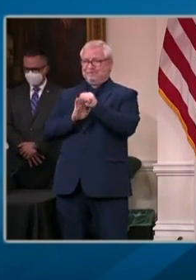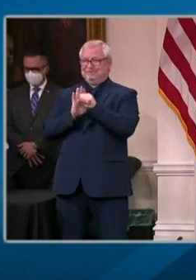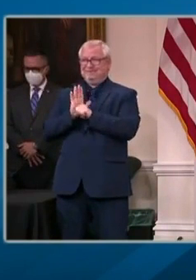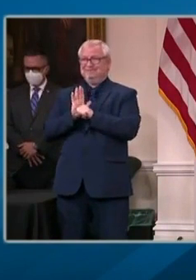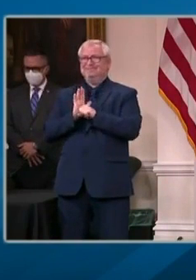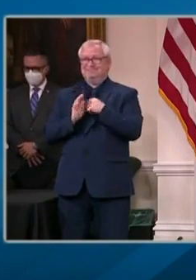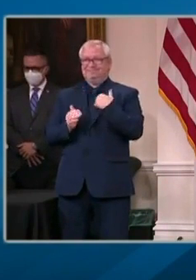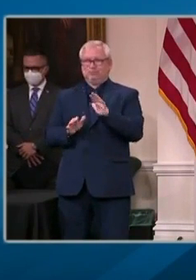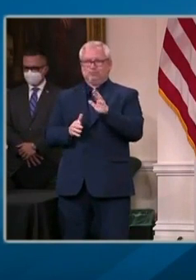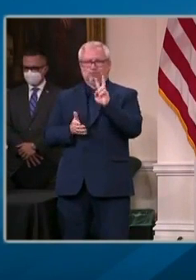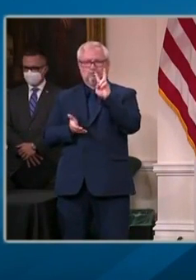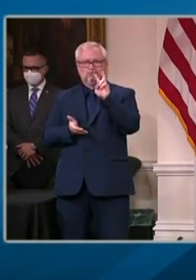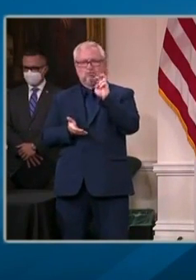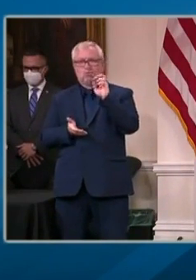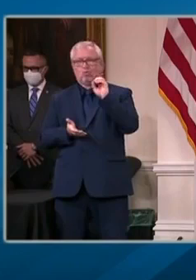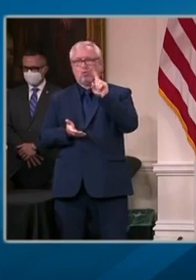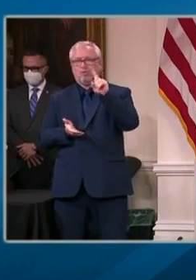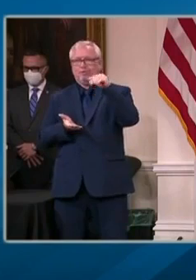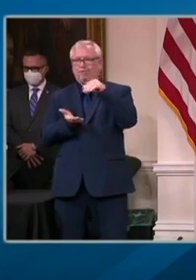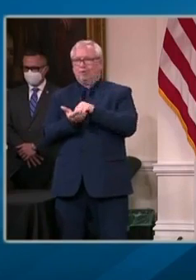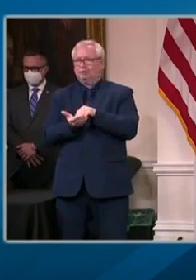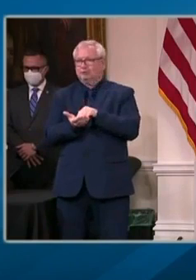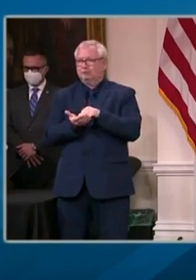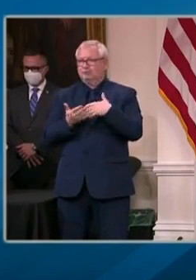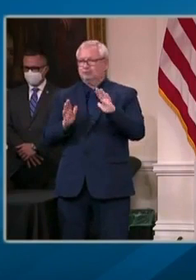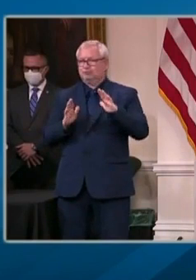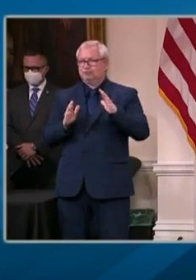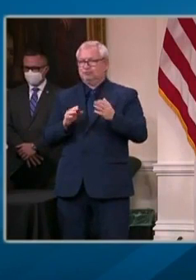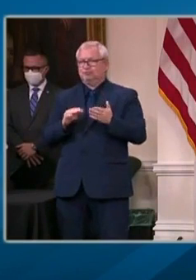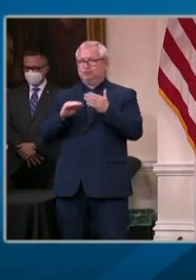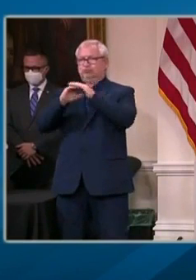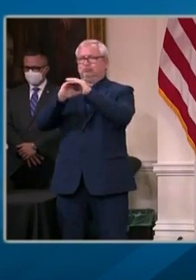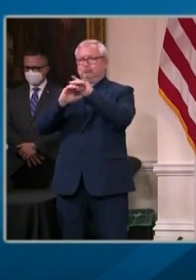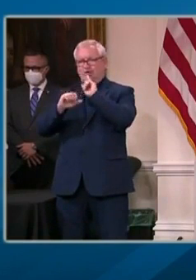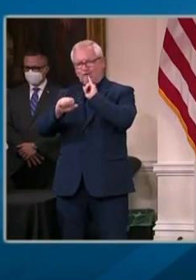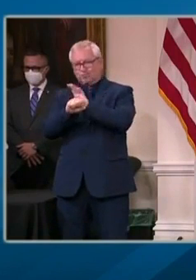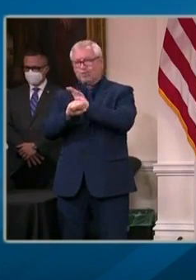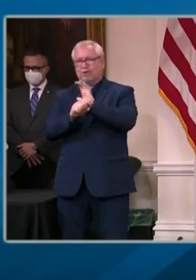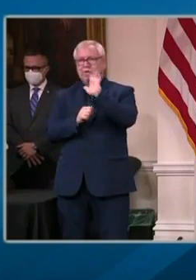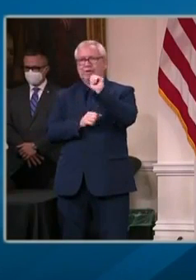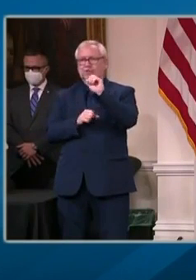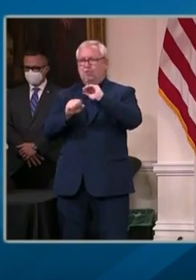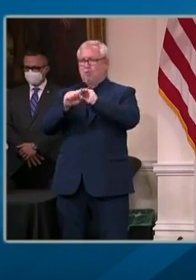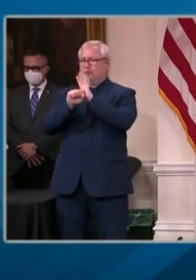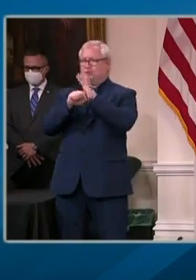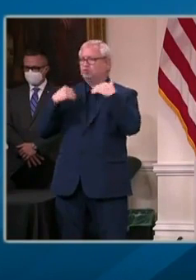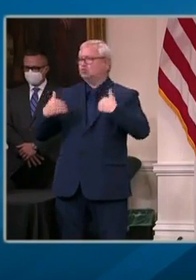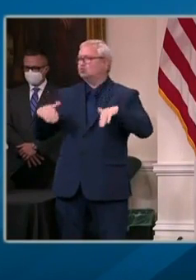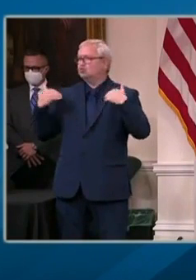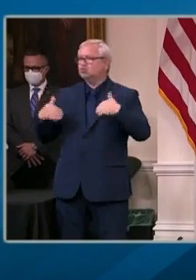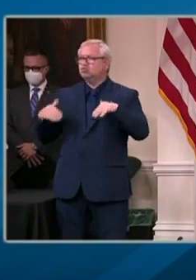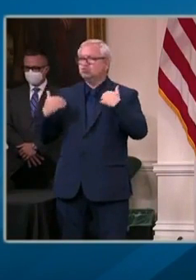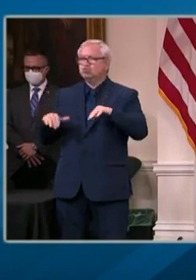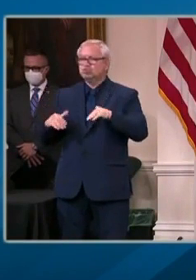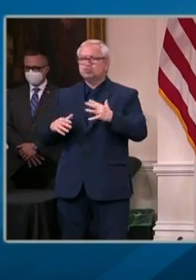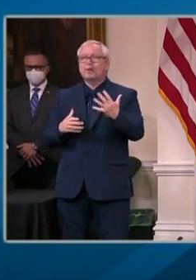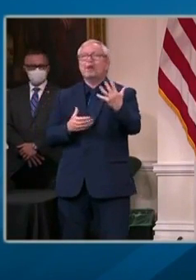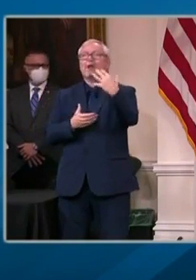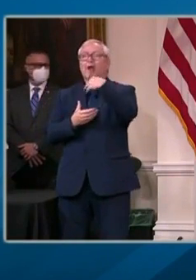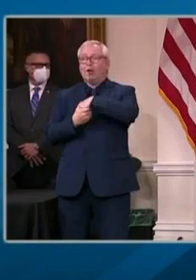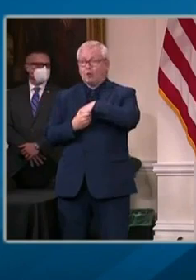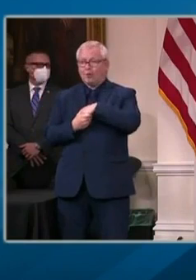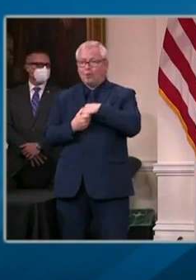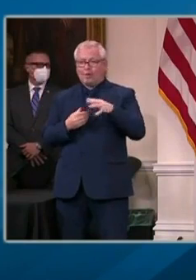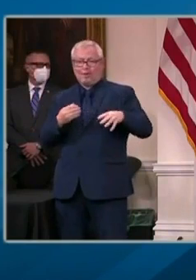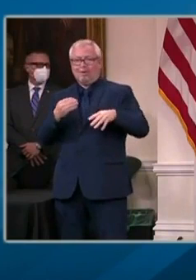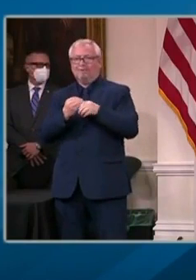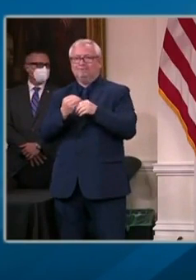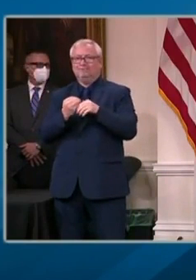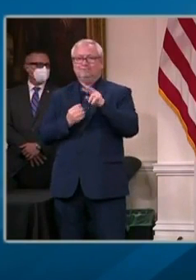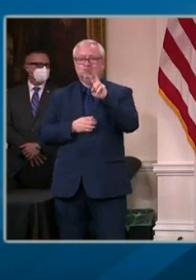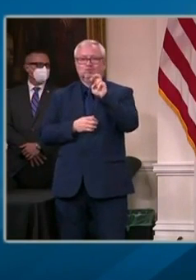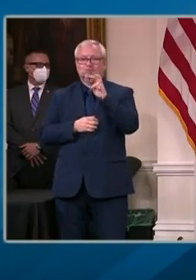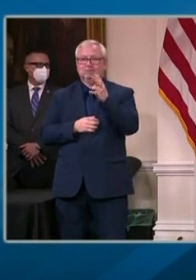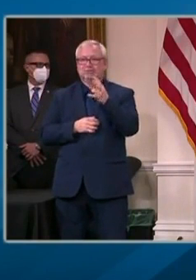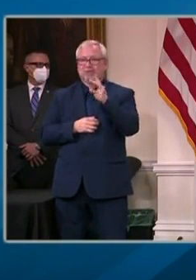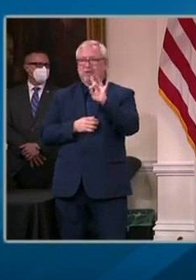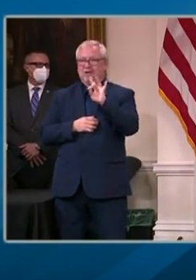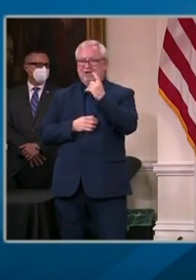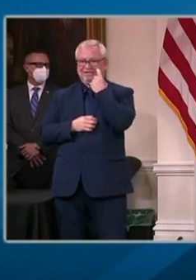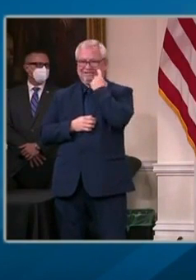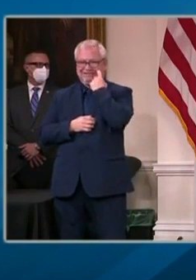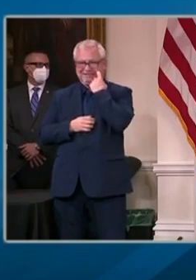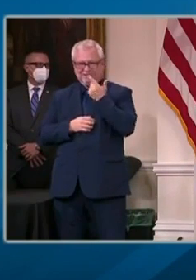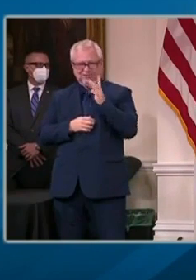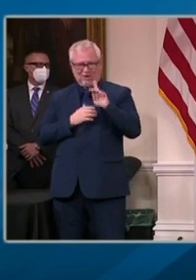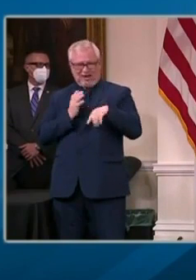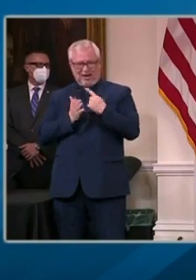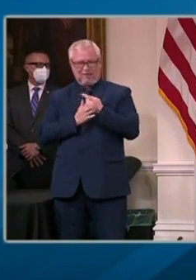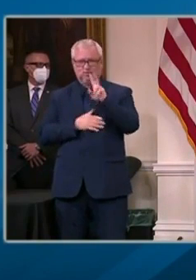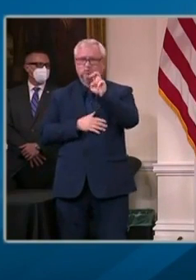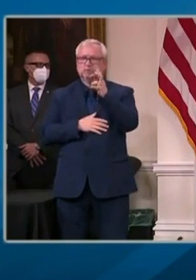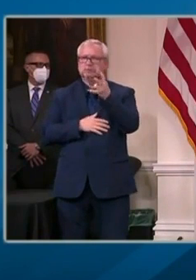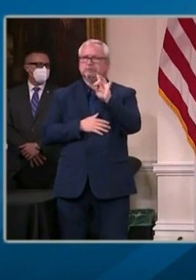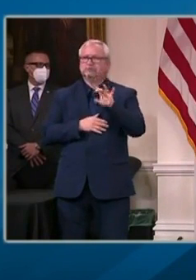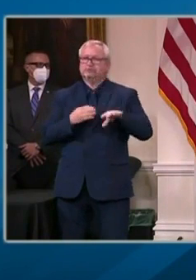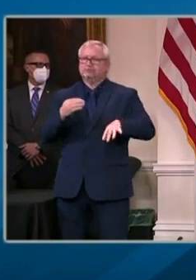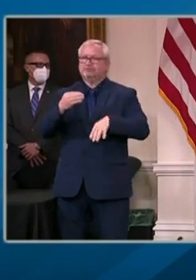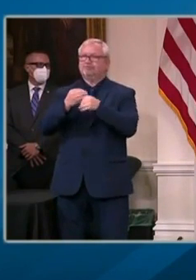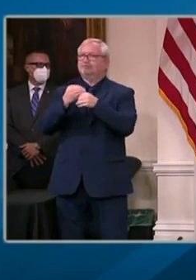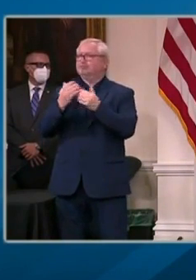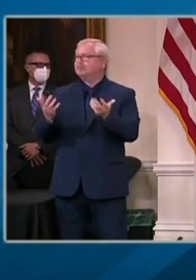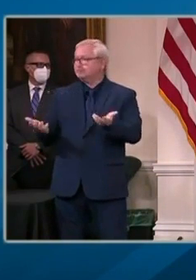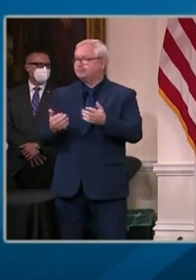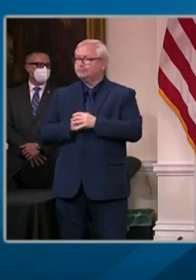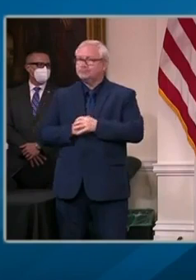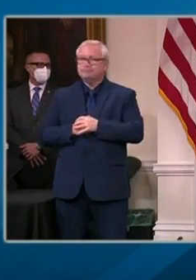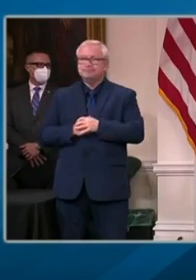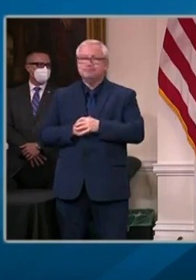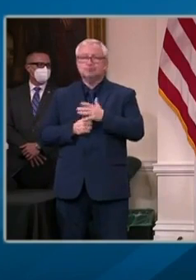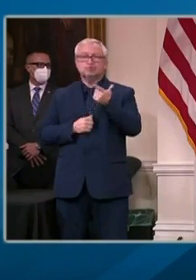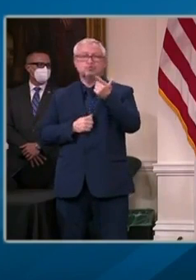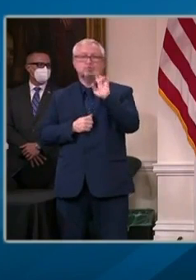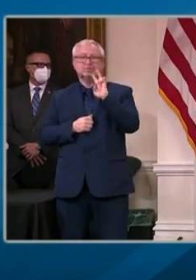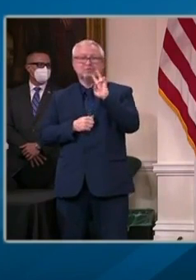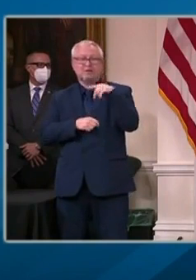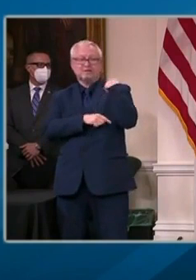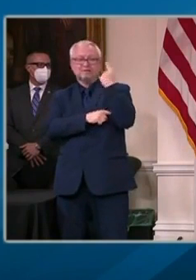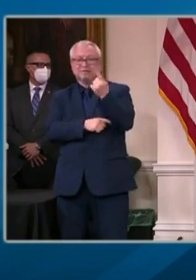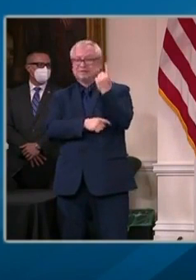AS MUCH THIS MORNING MARYLAND HAS SURPASSED 201,135 CONFIRMED CASES OF COVID-19 INCLUDING AN ADDITIONAL 2,765 CASES IN THE PAST 24 HOURS.